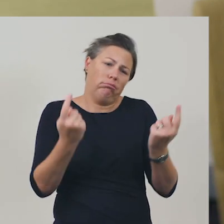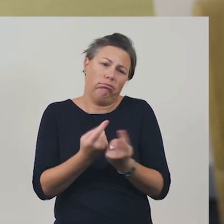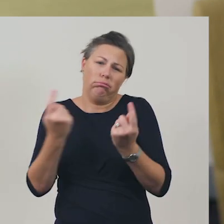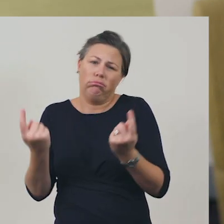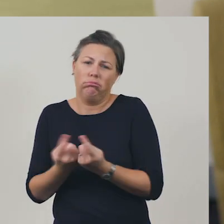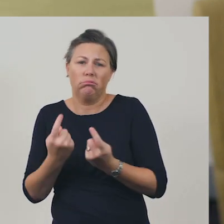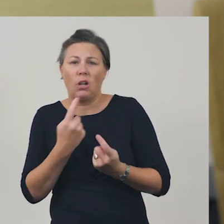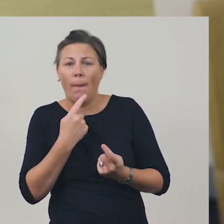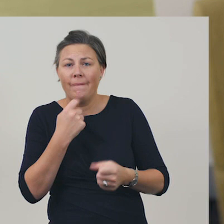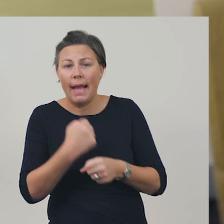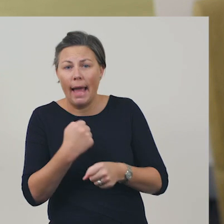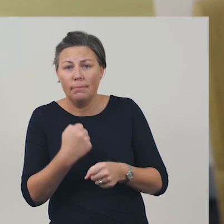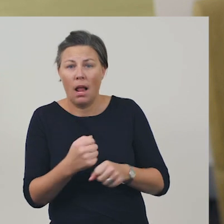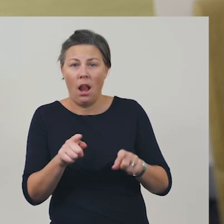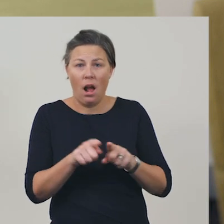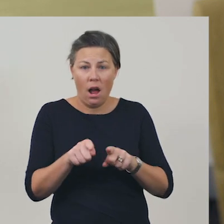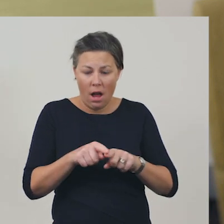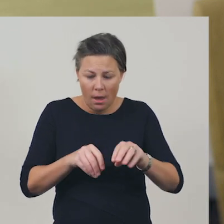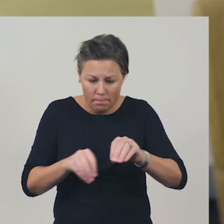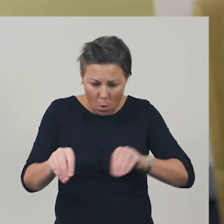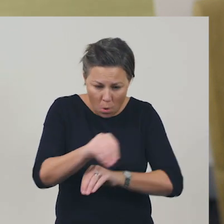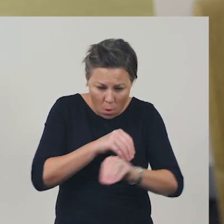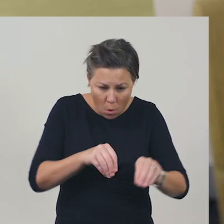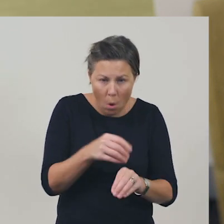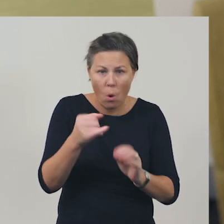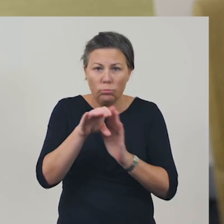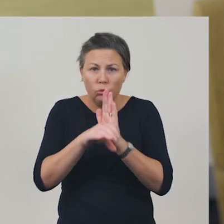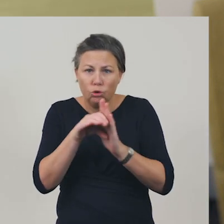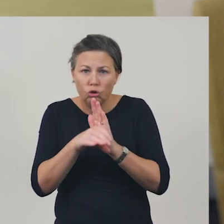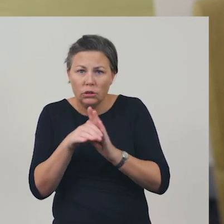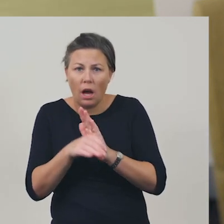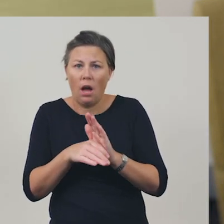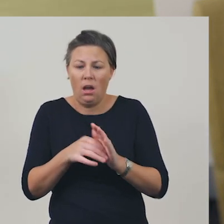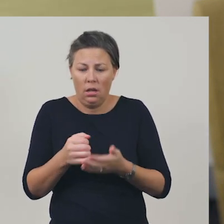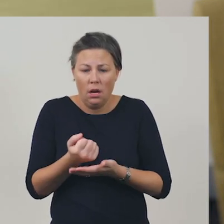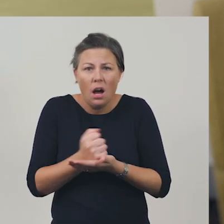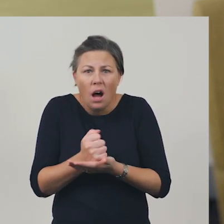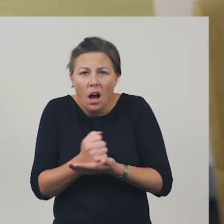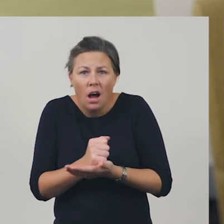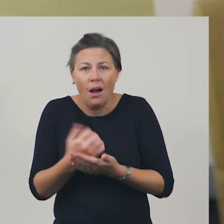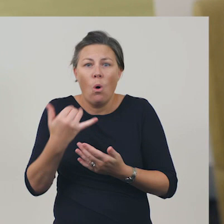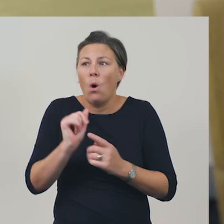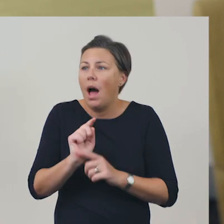For example, board games, computer games, and outdoor games.